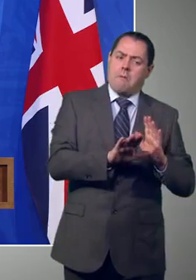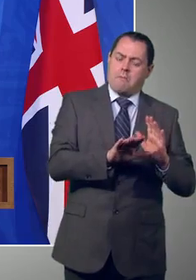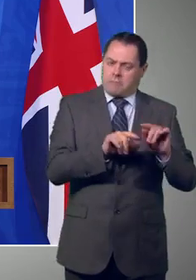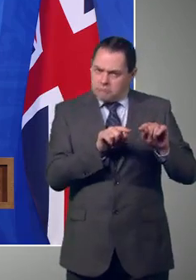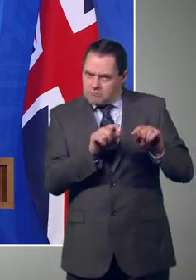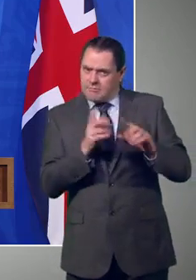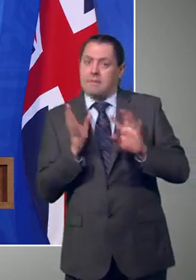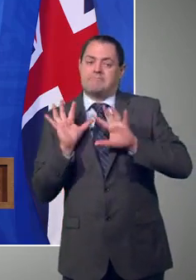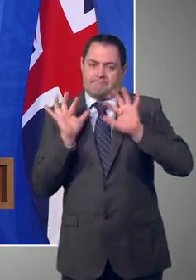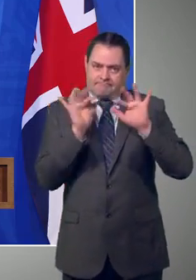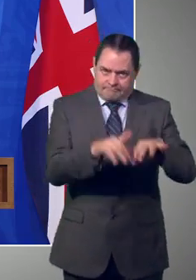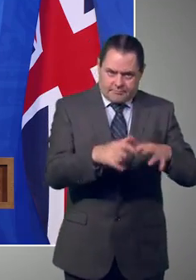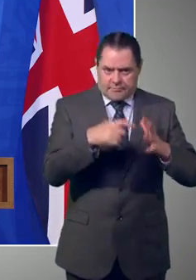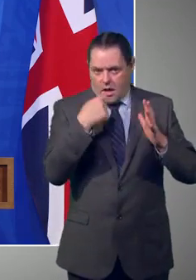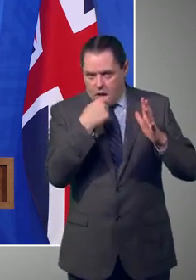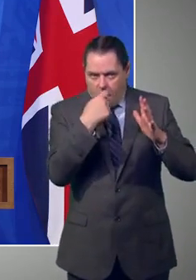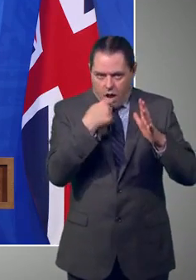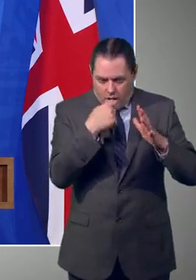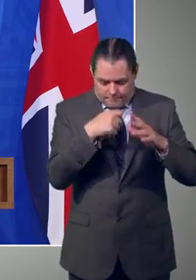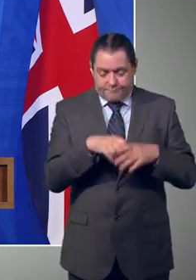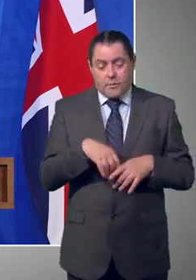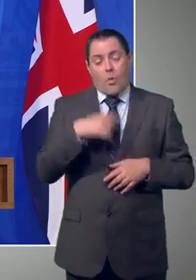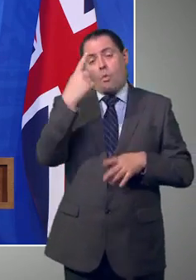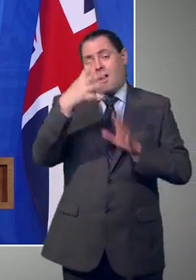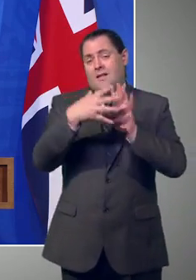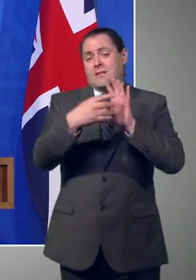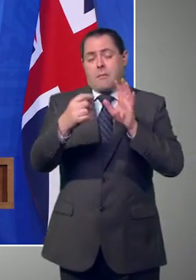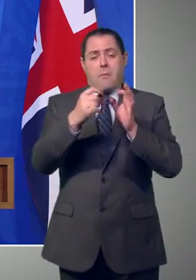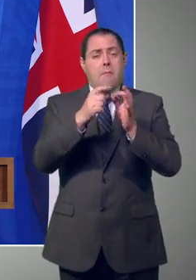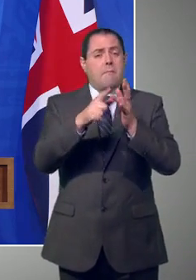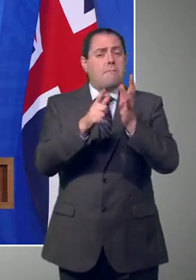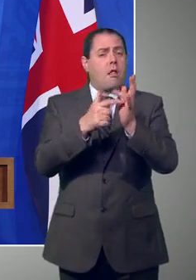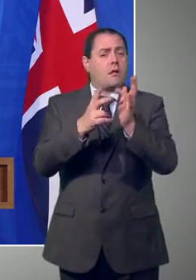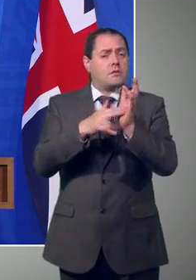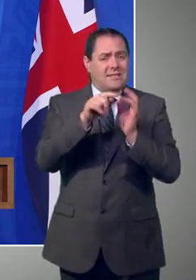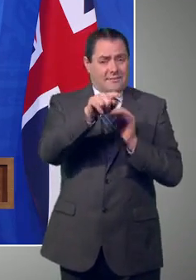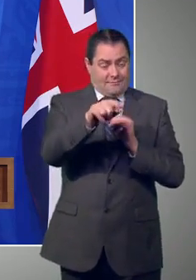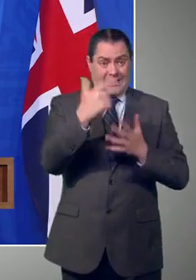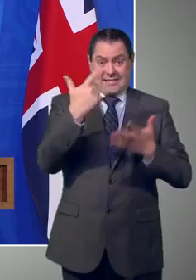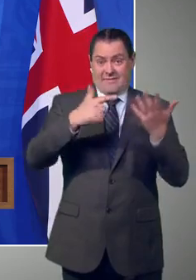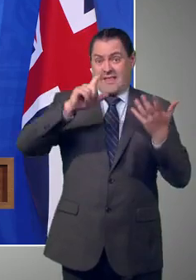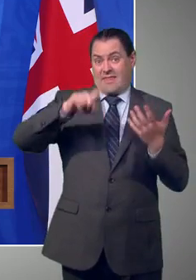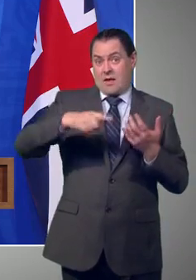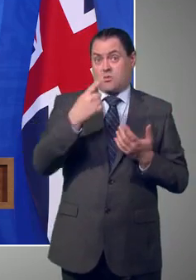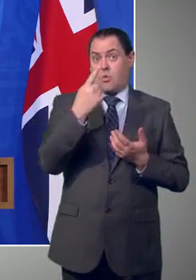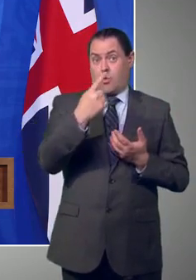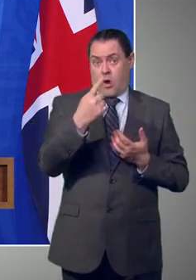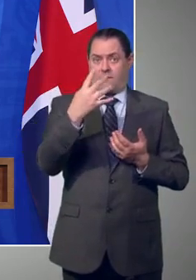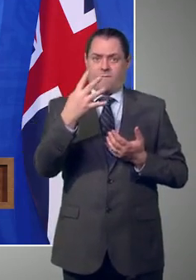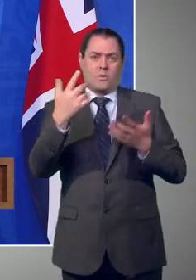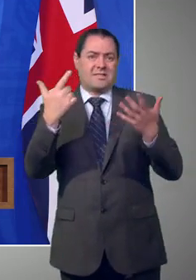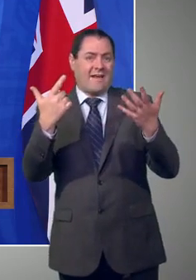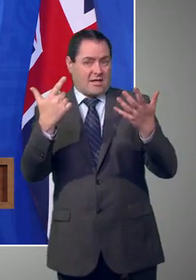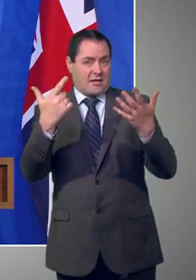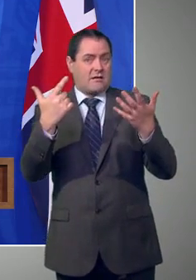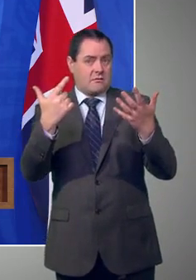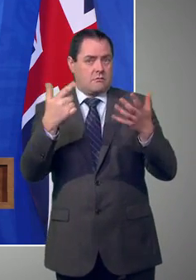are eligible. in Bolton, for instance, we've done 17